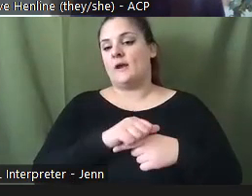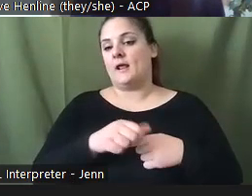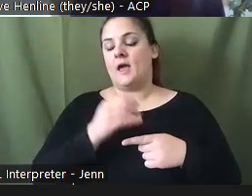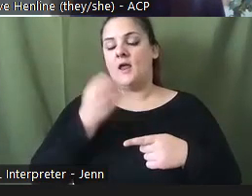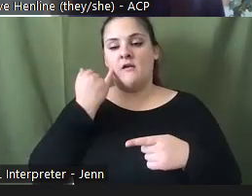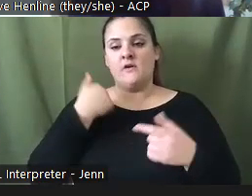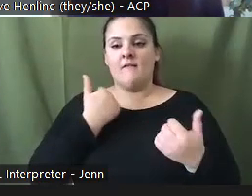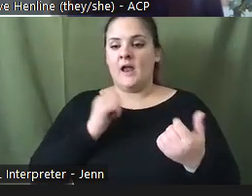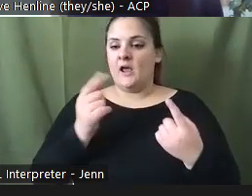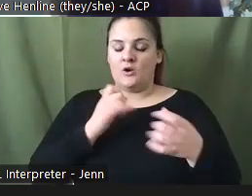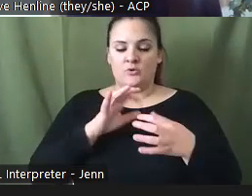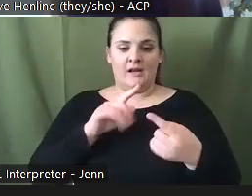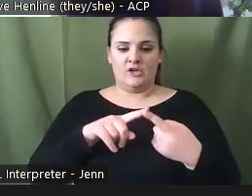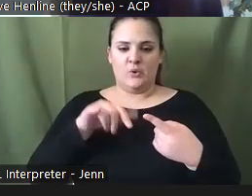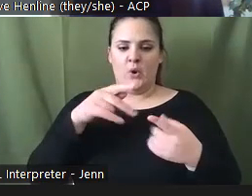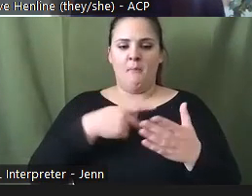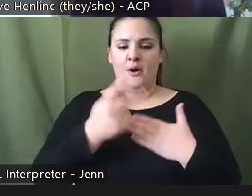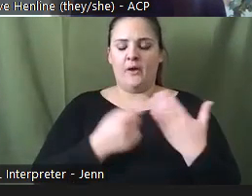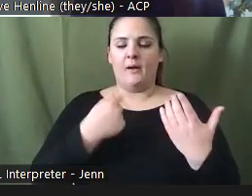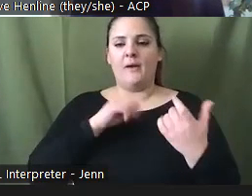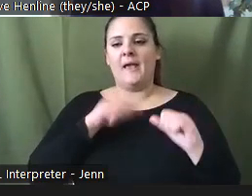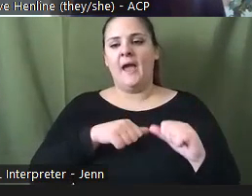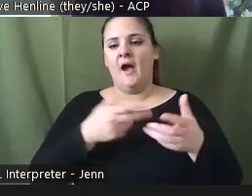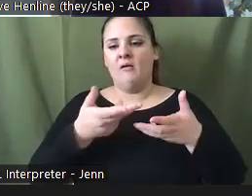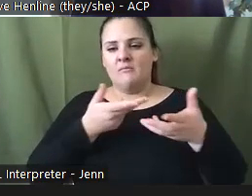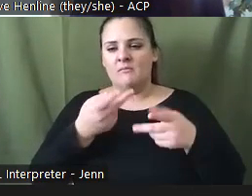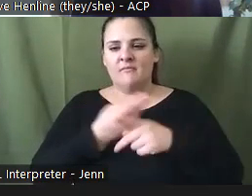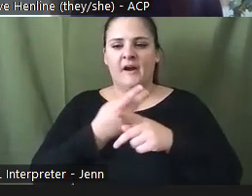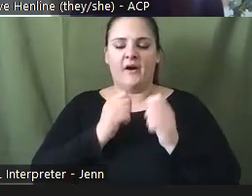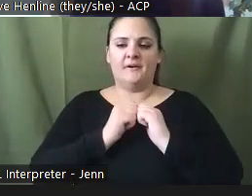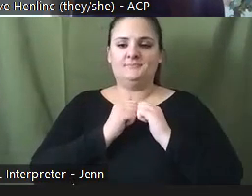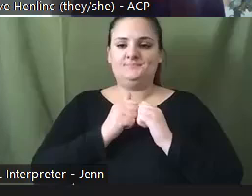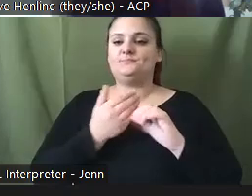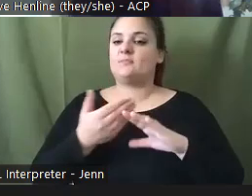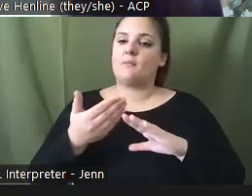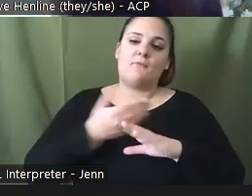works, that we can kind of sort through that before you're interacting with